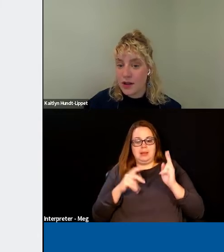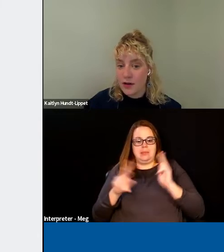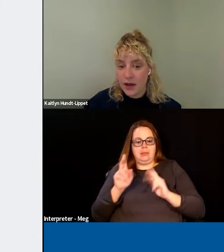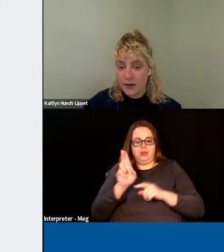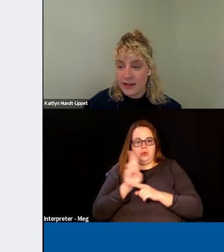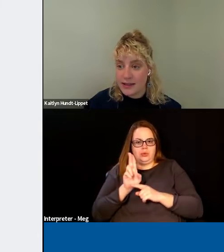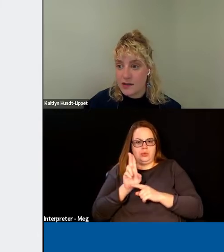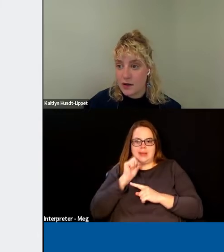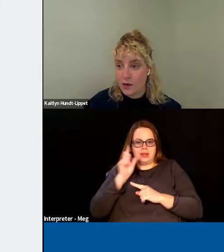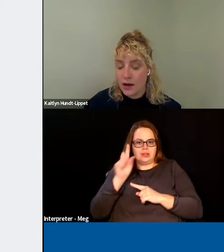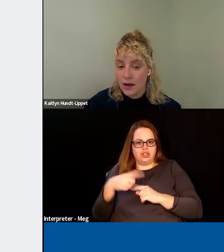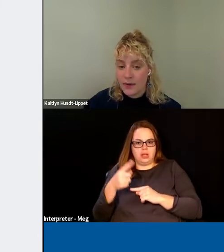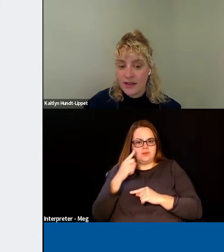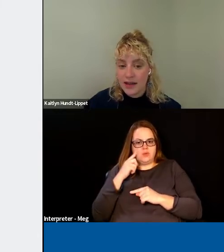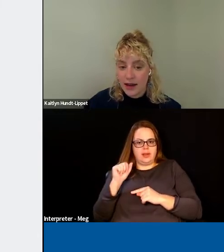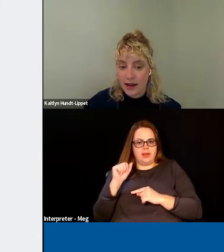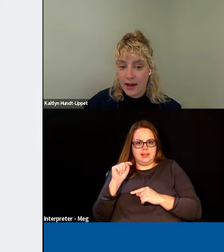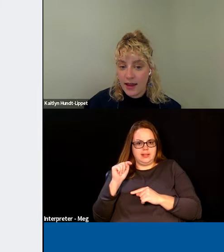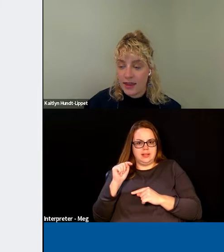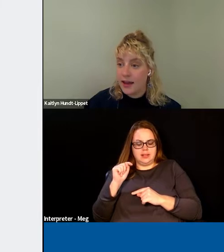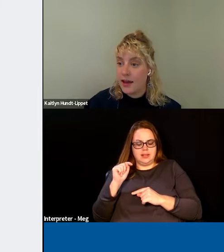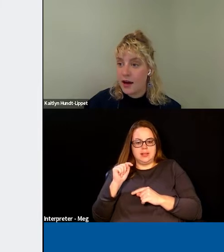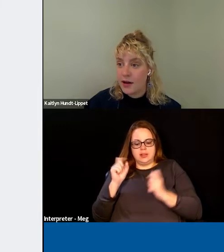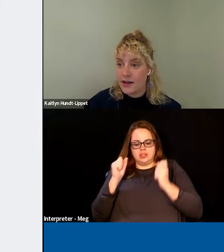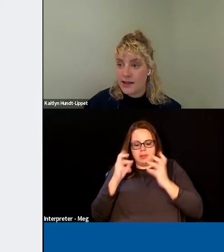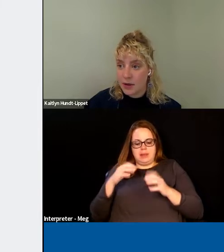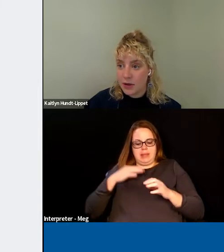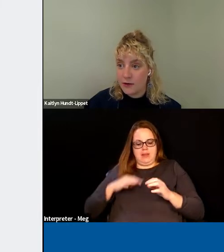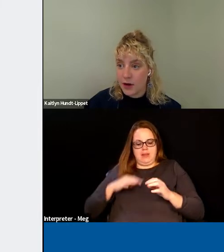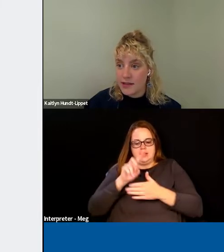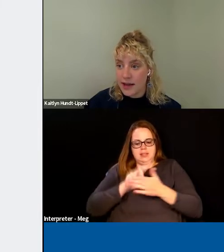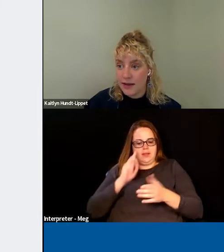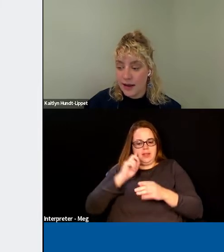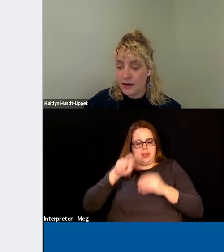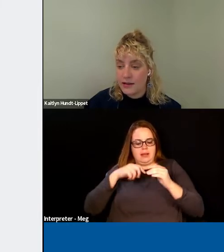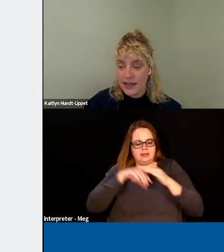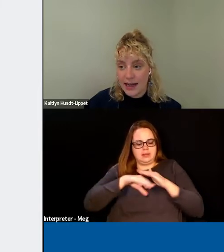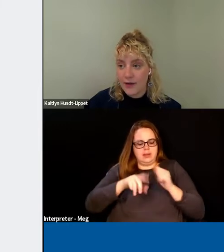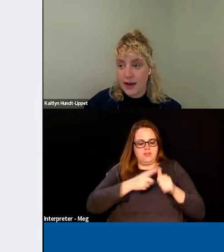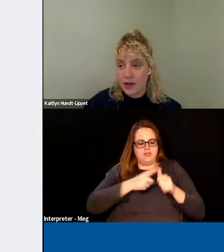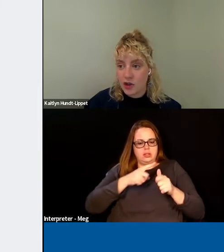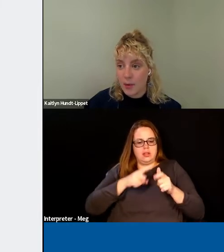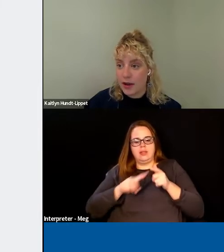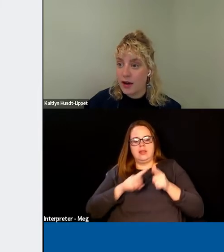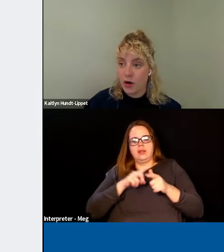so there's a lot of benefits to designing and thinking of accessibility first and then seeing how that can extrapolate